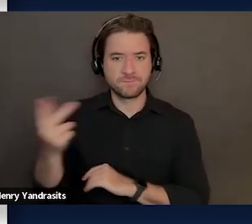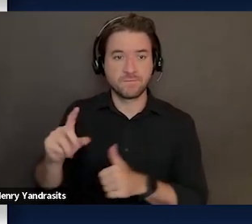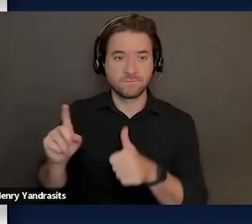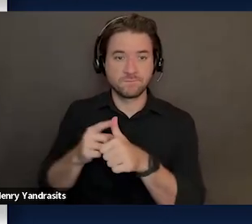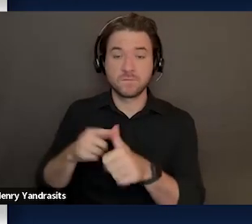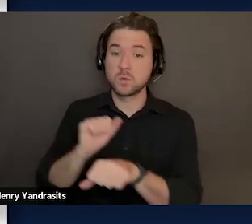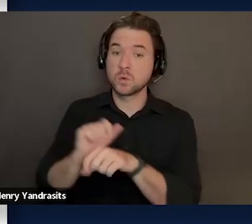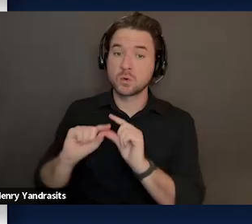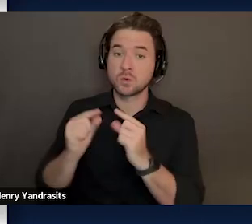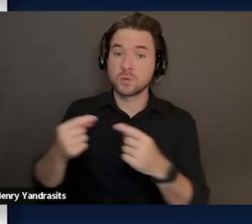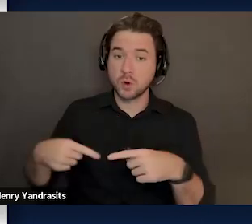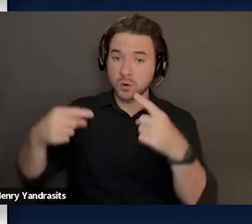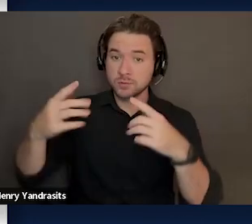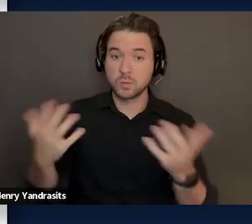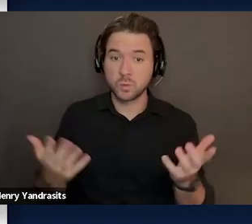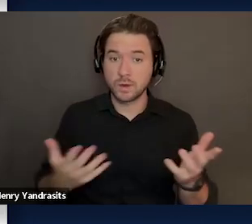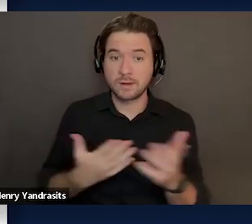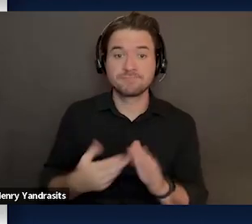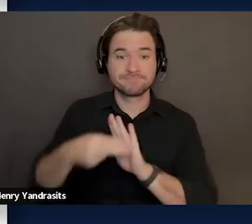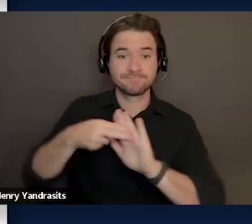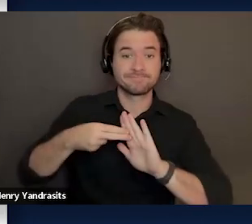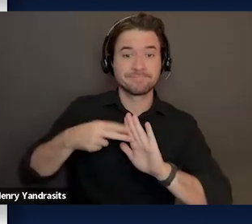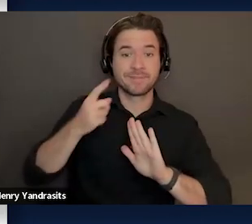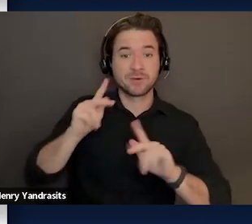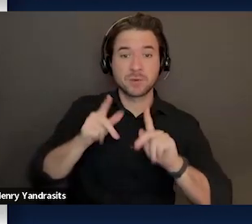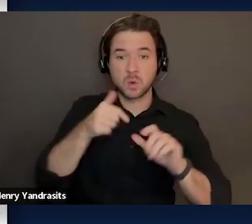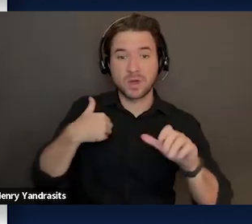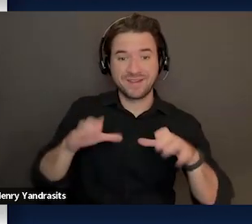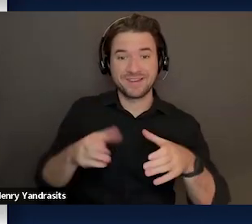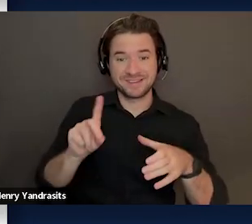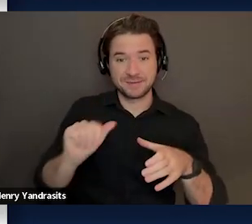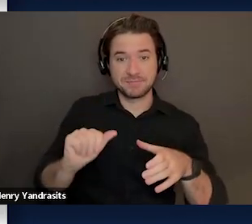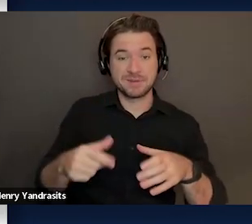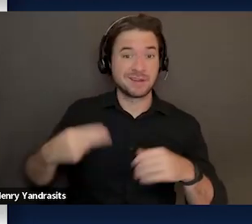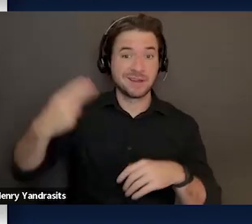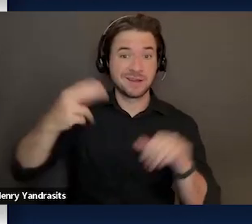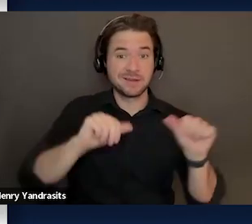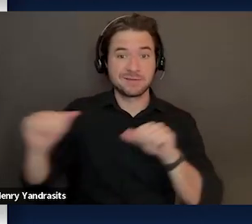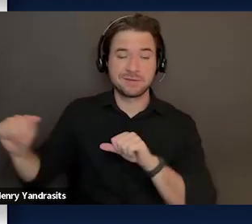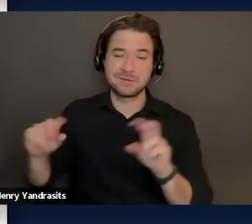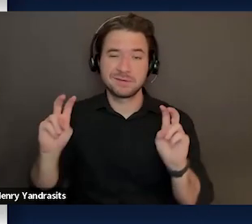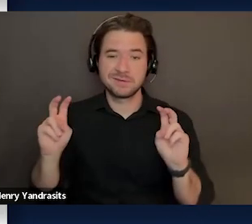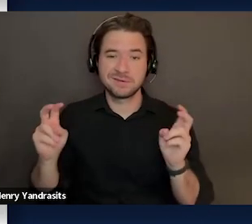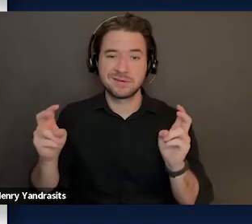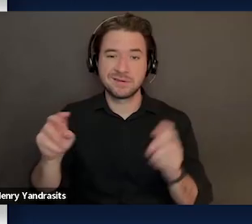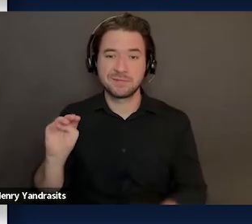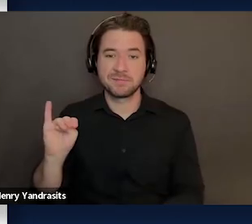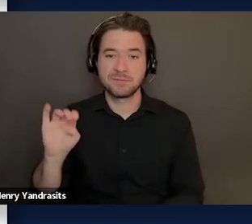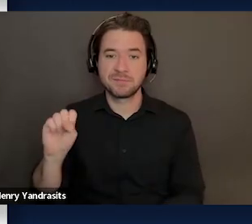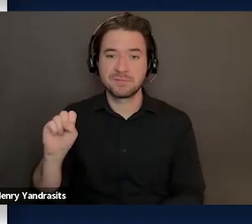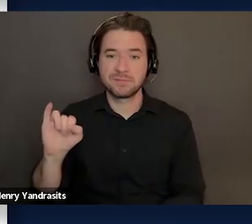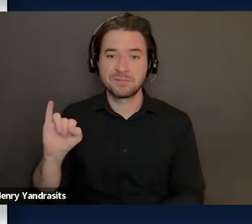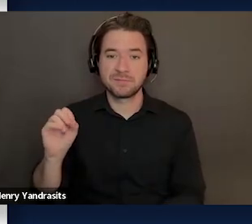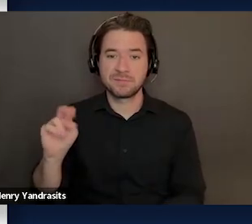So, first, the workgroup argues that this designation for disabled people had the high potential for quote-unquote mission creep.